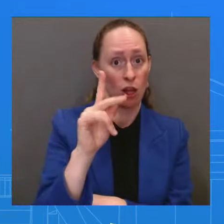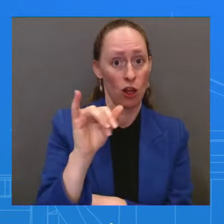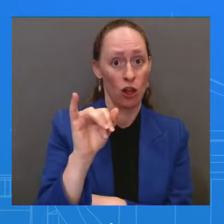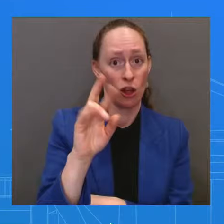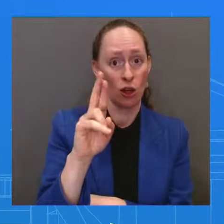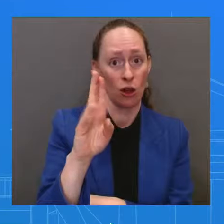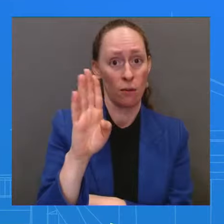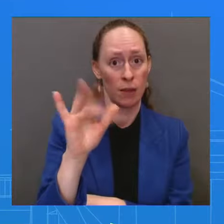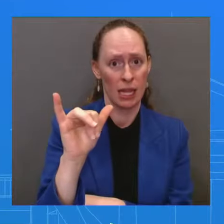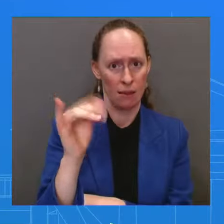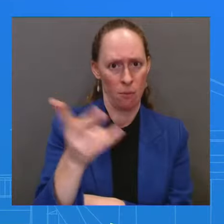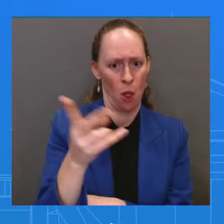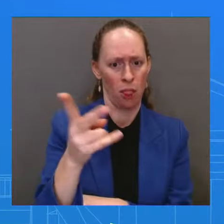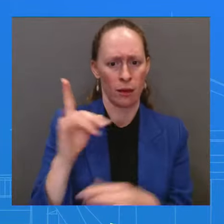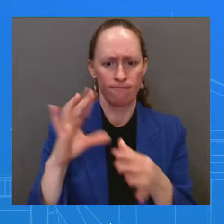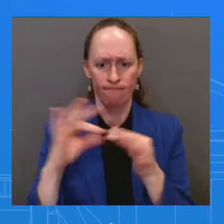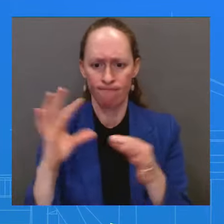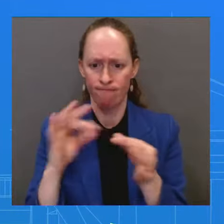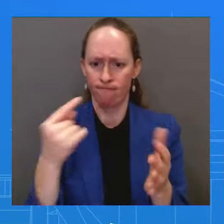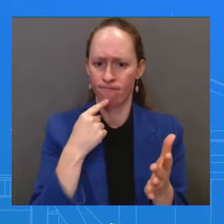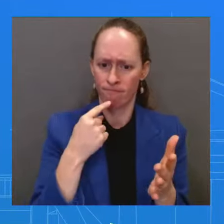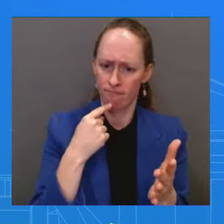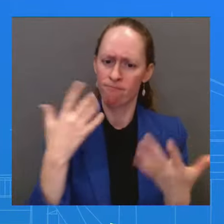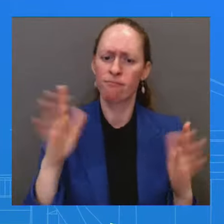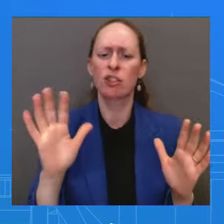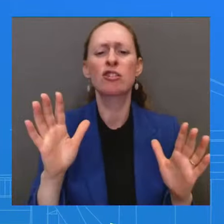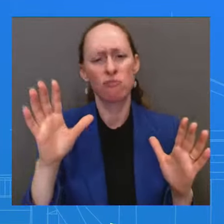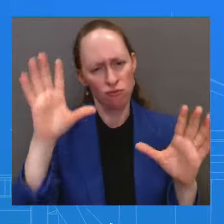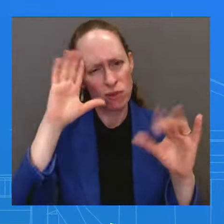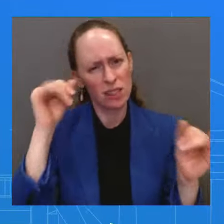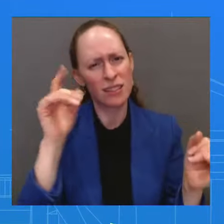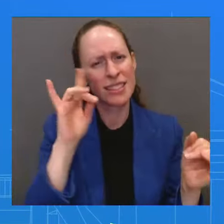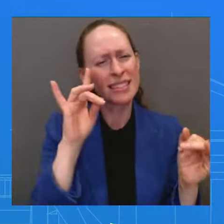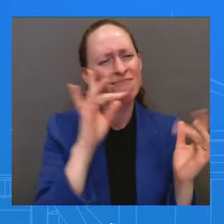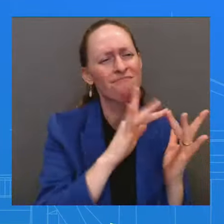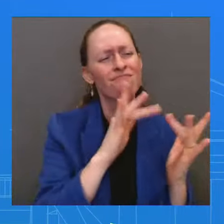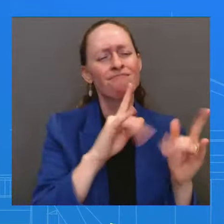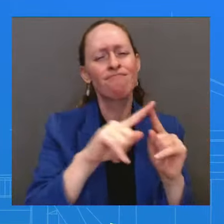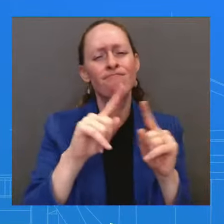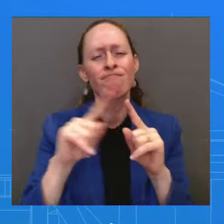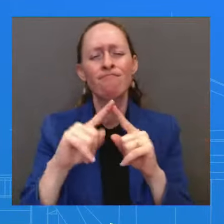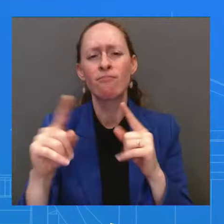that Congress is going to approve this aid. And now, today, he's saying that he wants to deliver